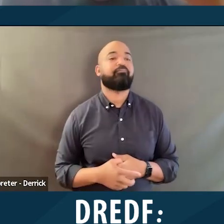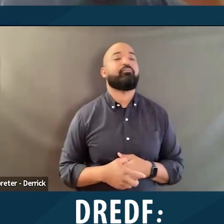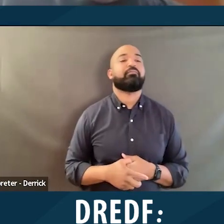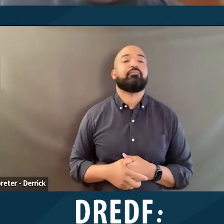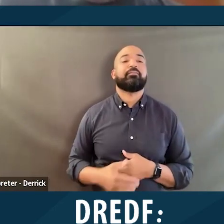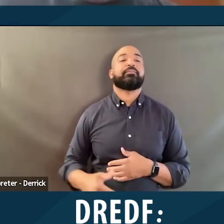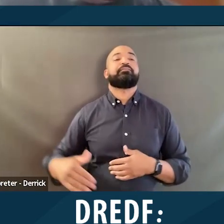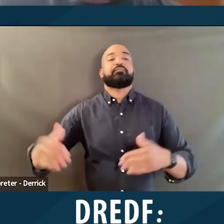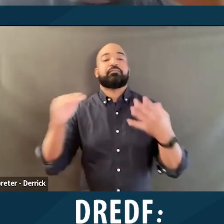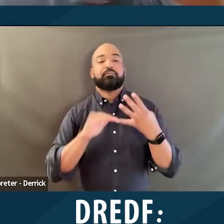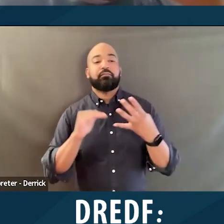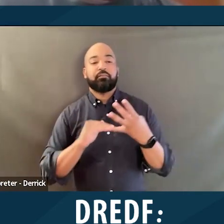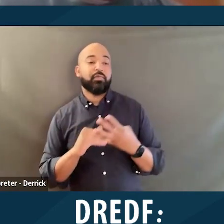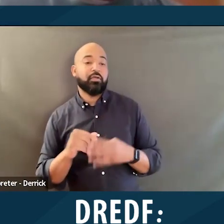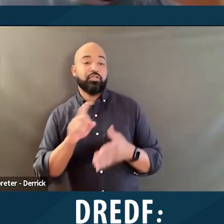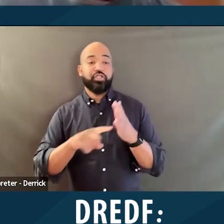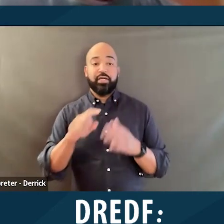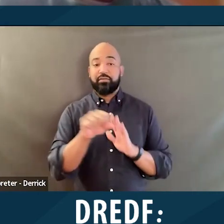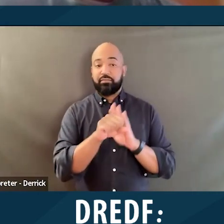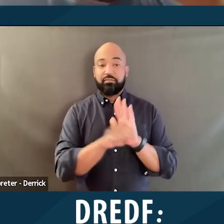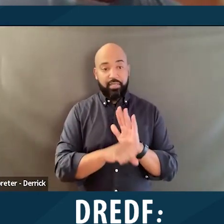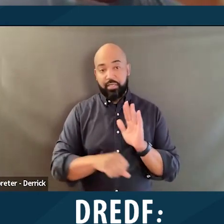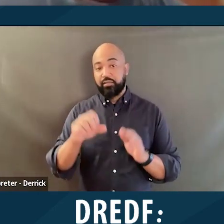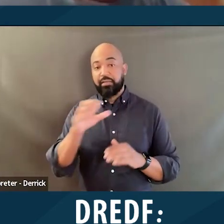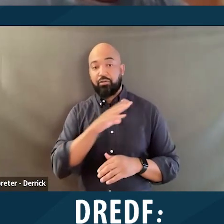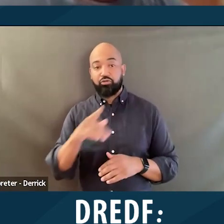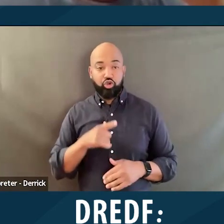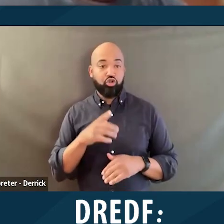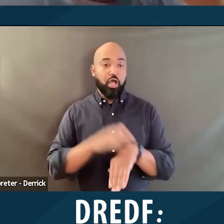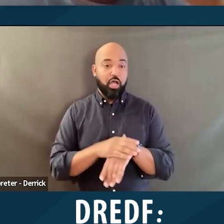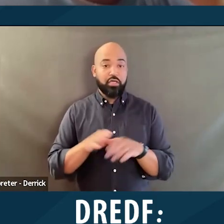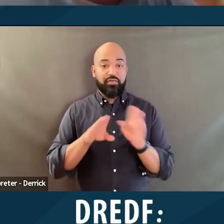Check with Your State Councils on Developmental Disabilities,